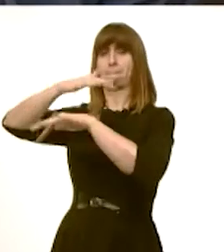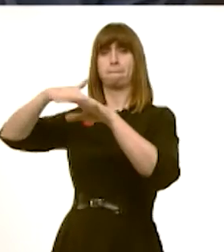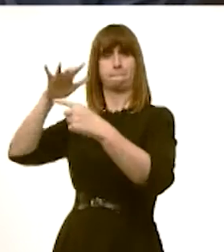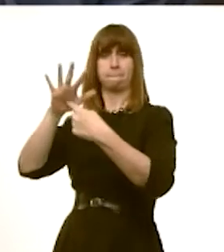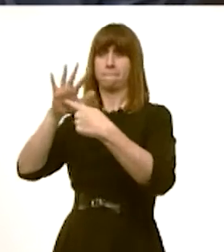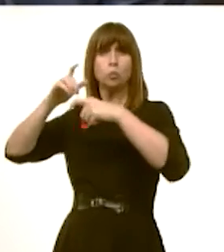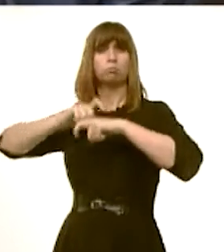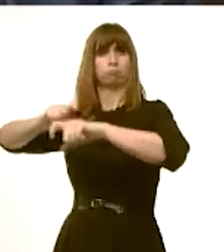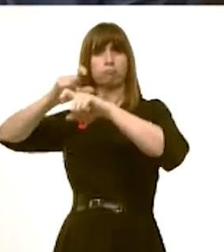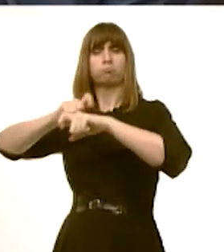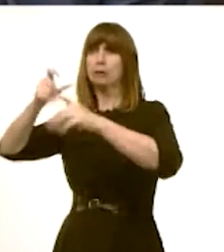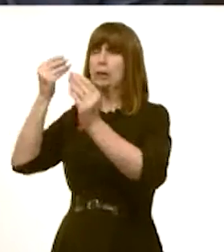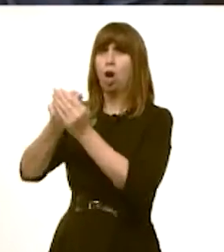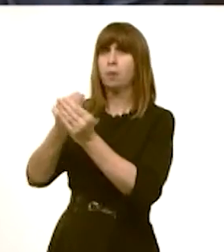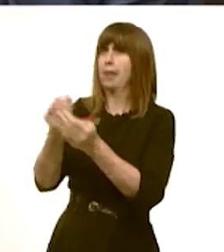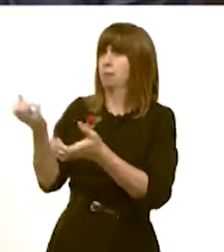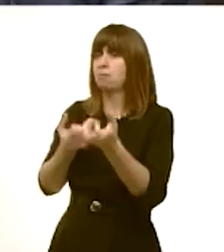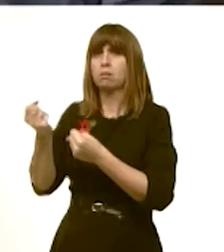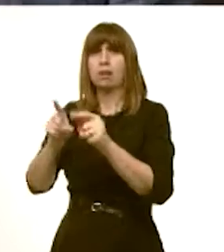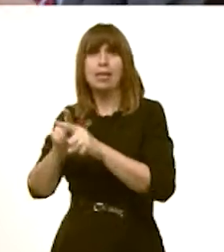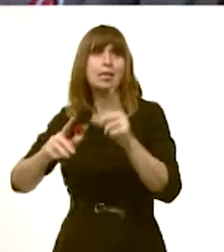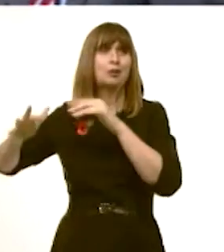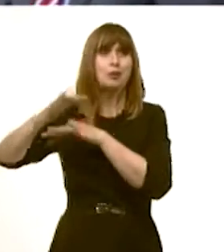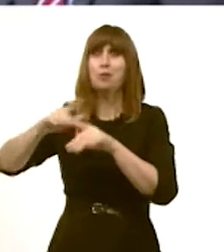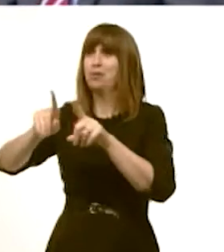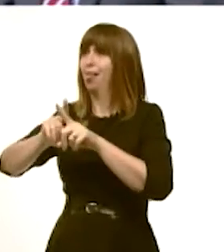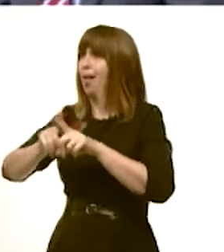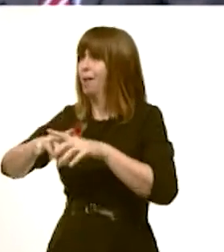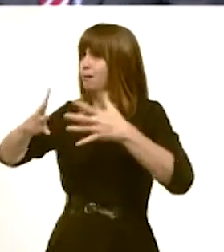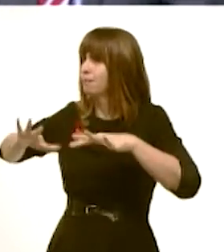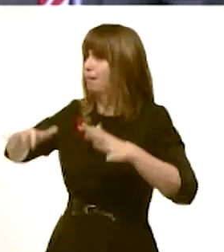terms of economic sustainability, but social and environmental sustainability in Wales.